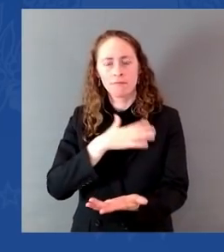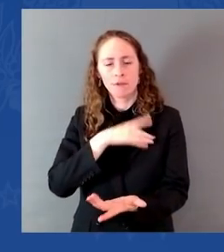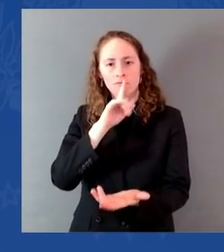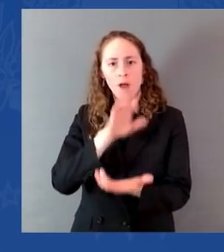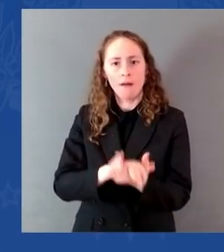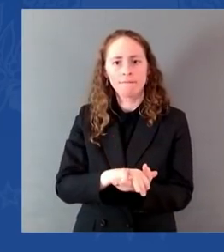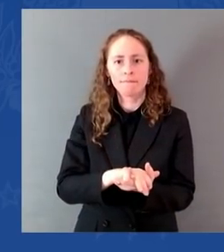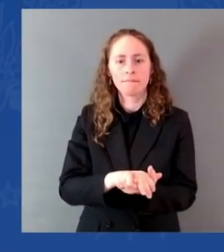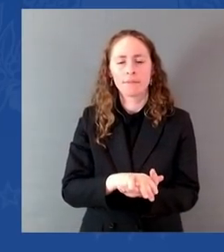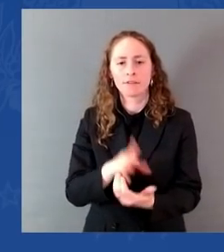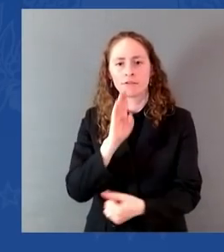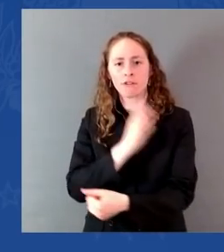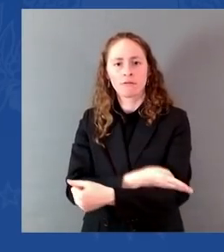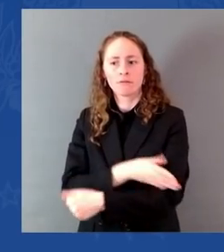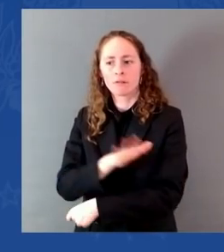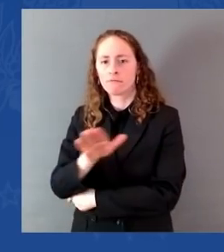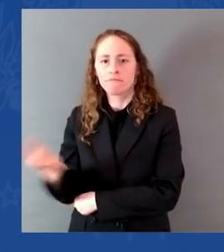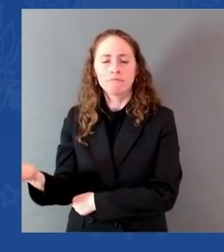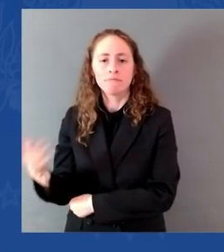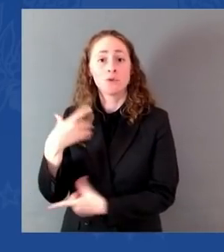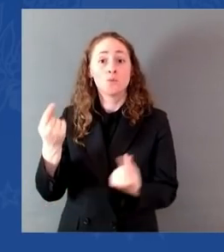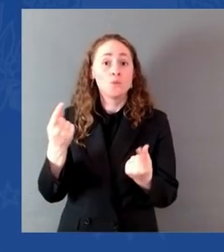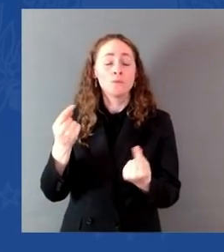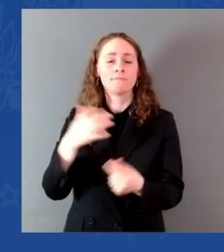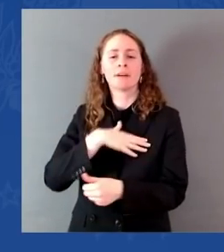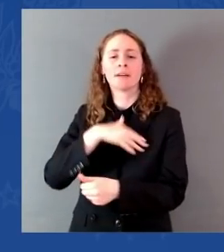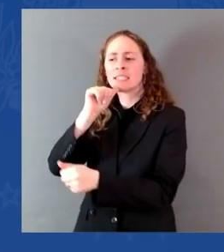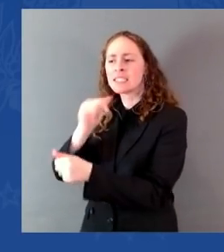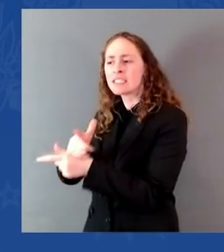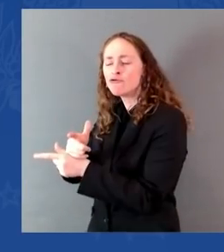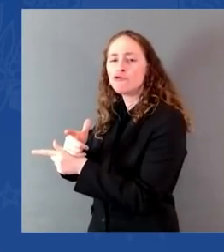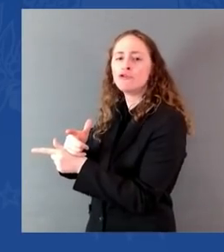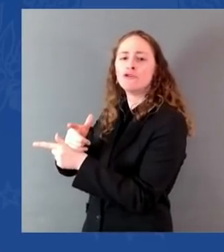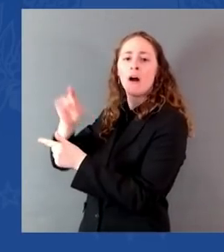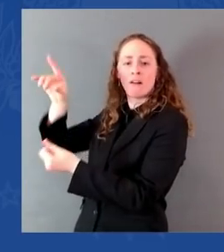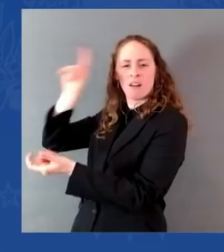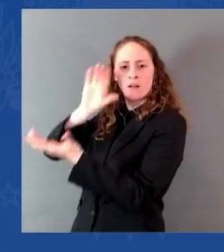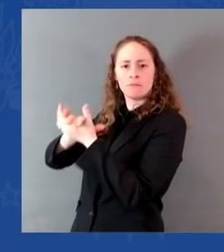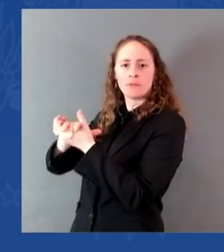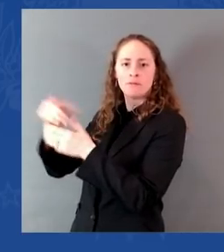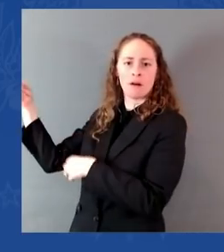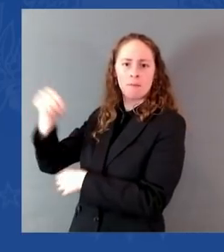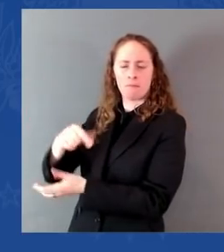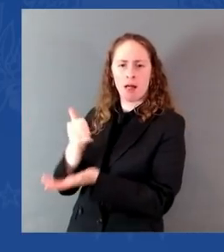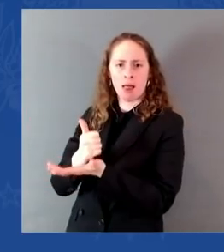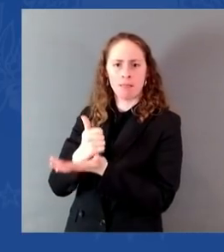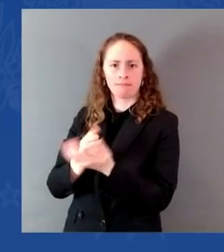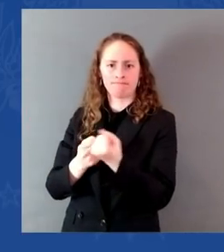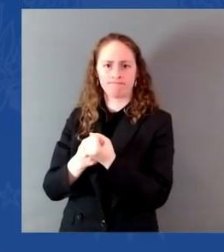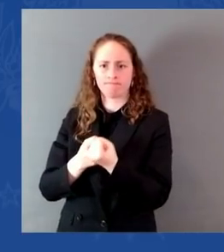I was making $42,000 a year as a senator. I could no more afford full-time childcare than fly.